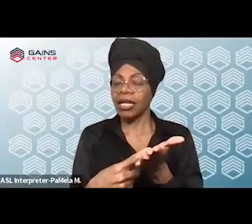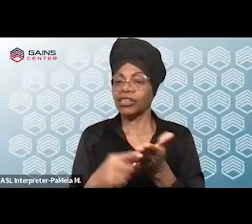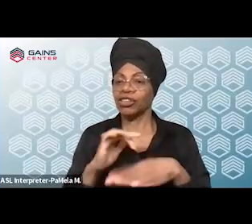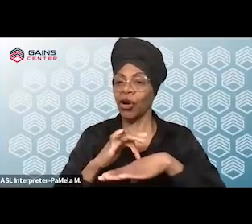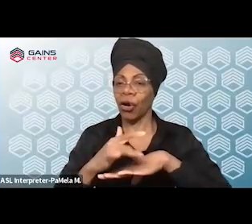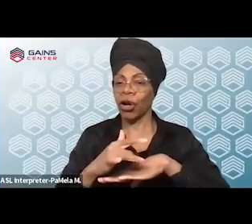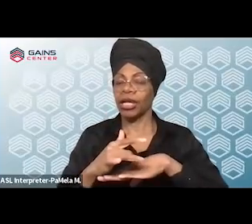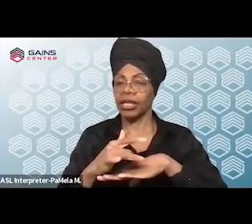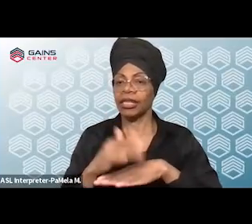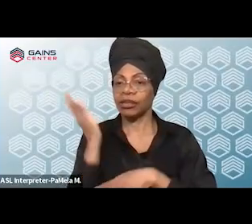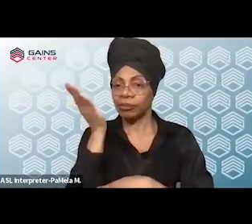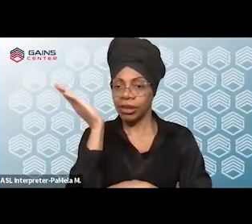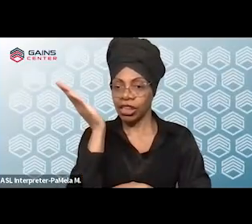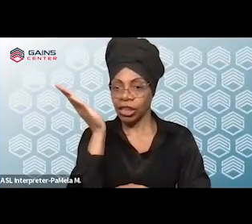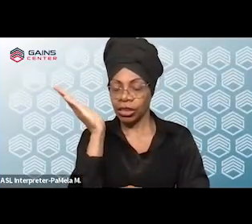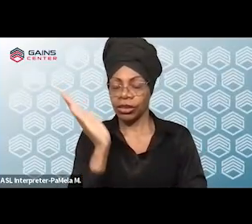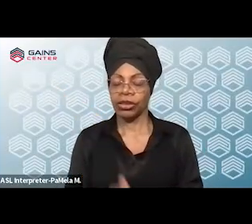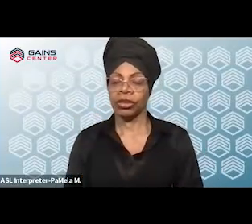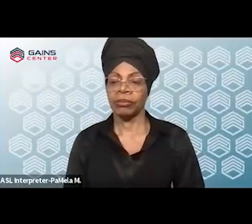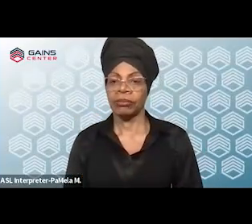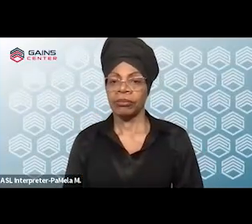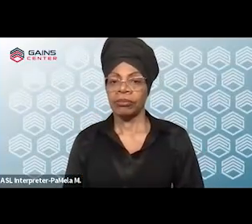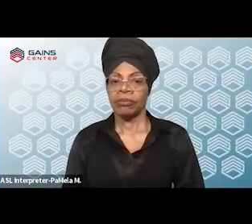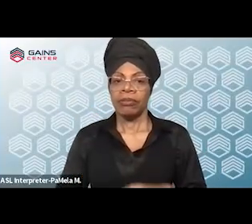and the National Drug Board Institute